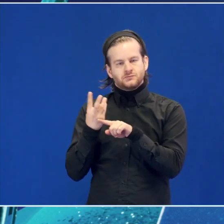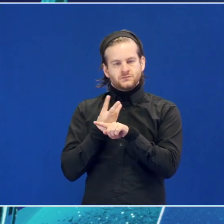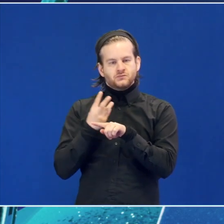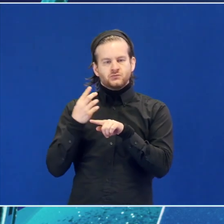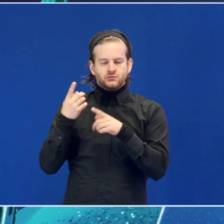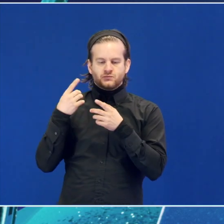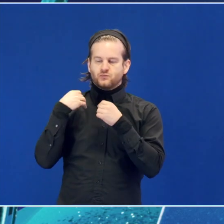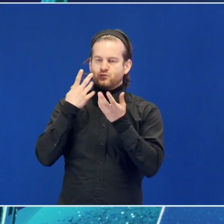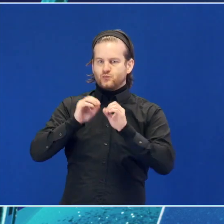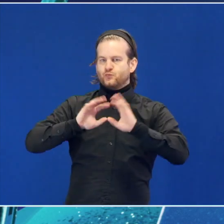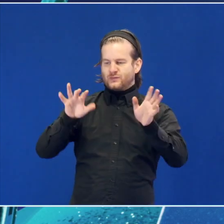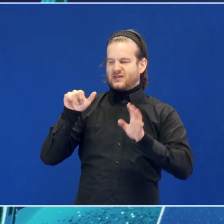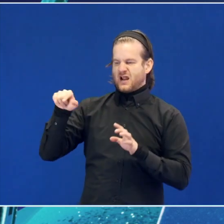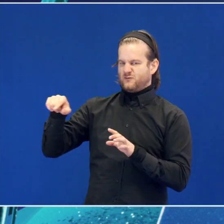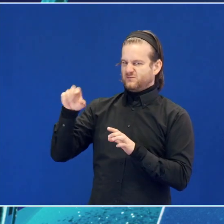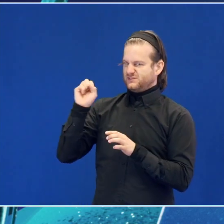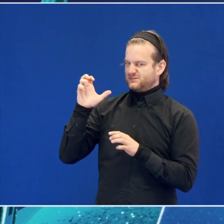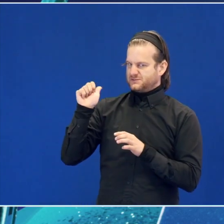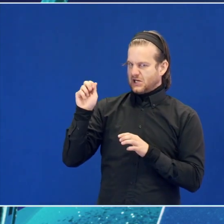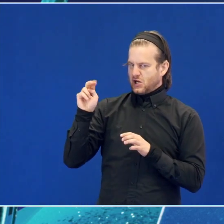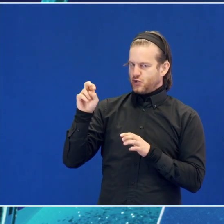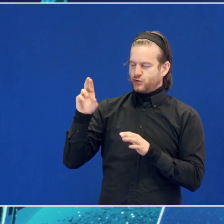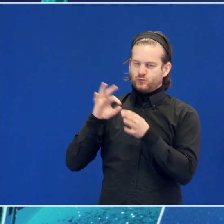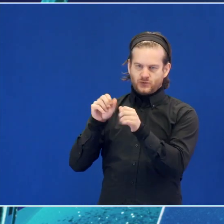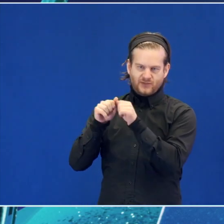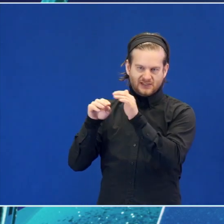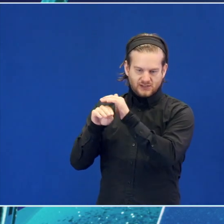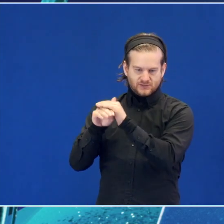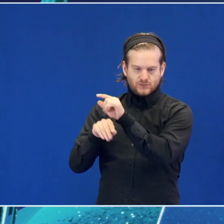I mean, just a couple key things about that.